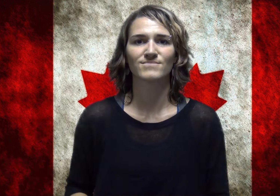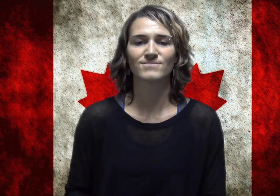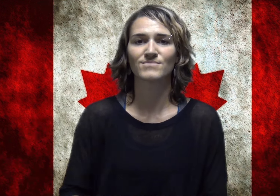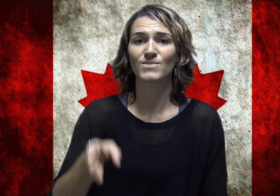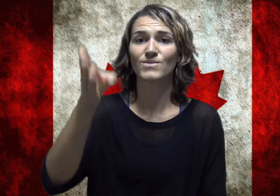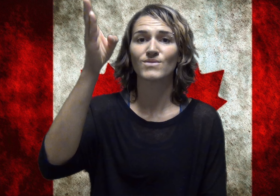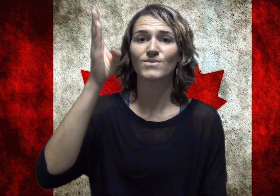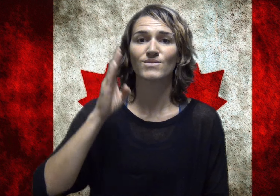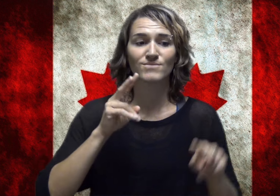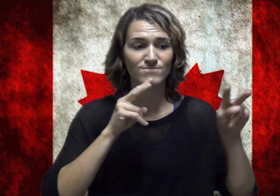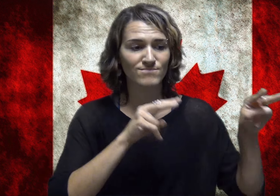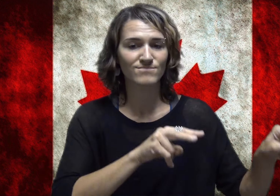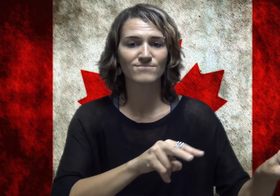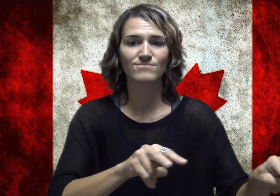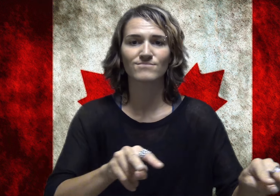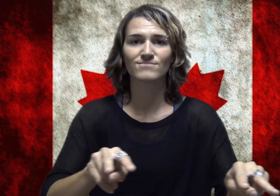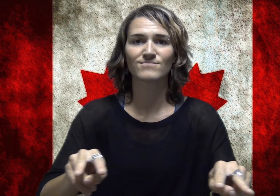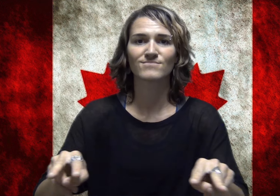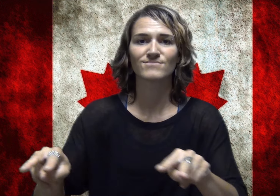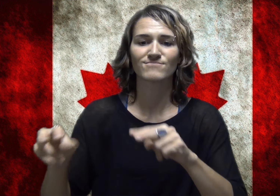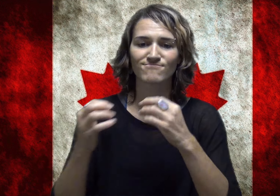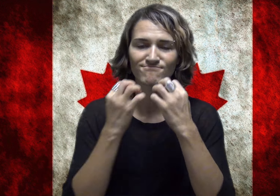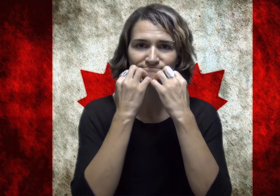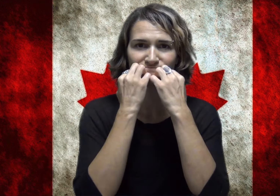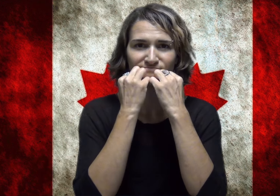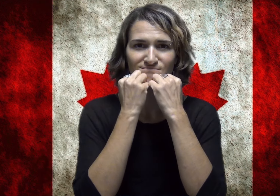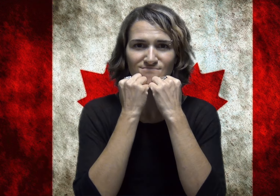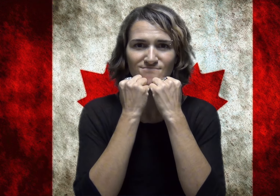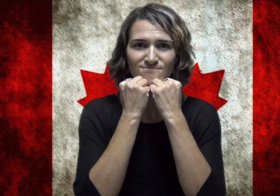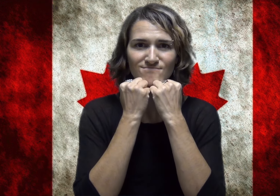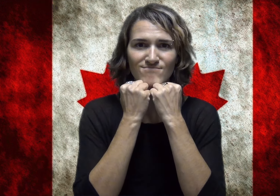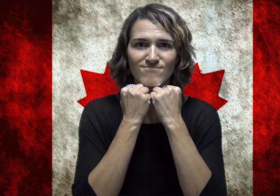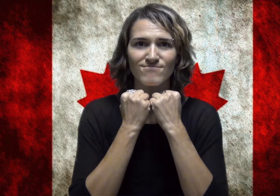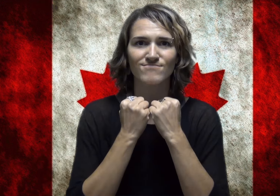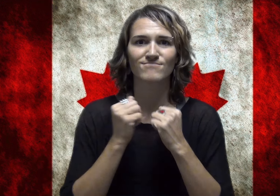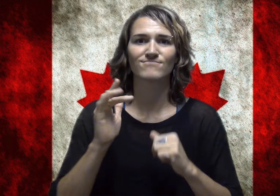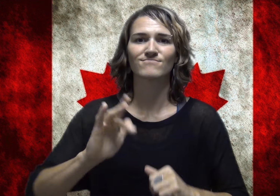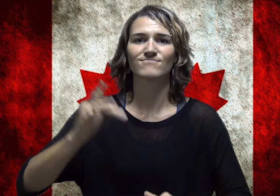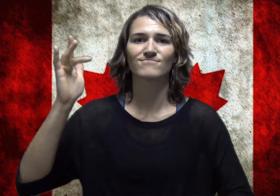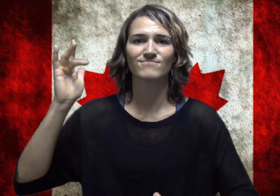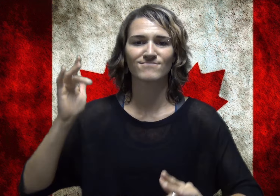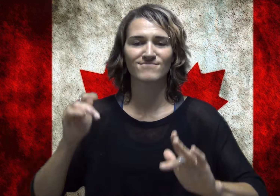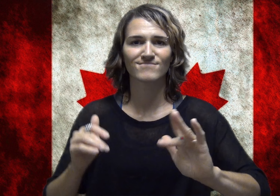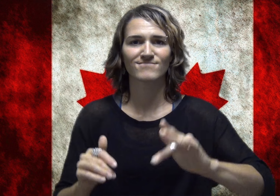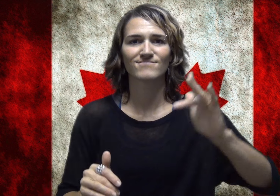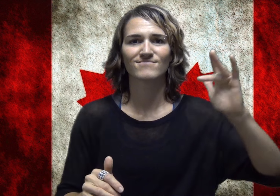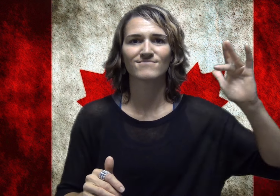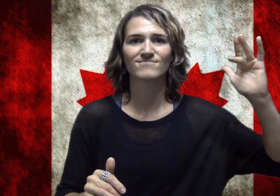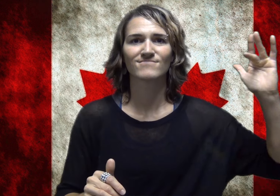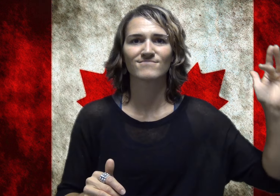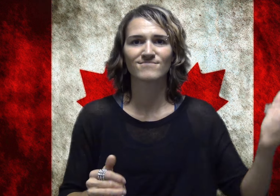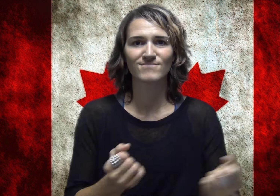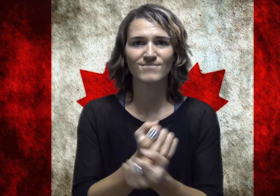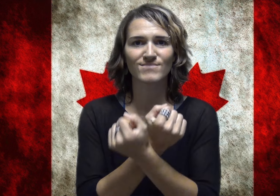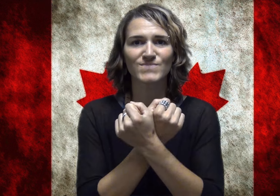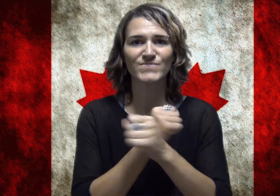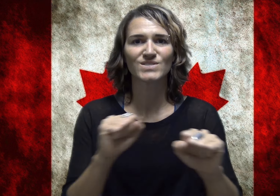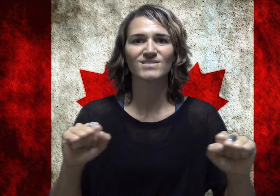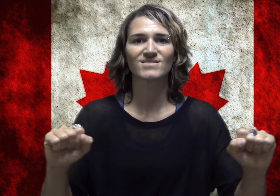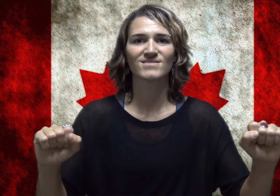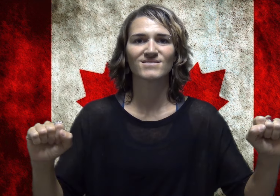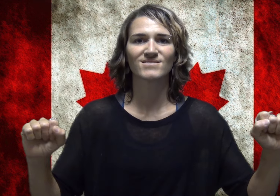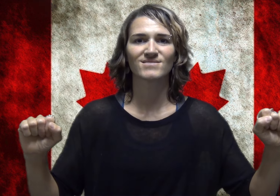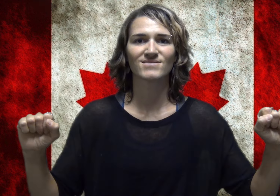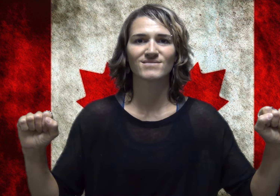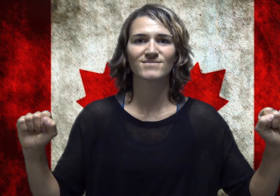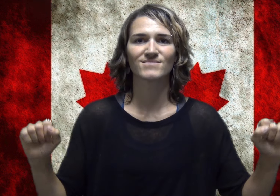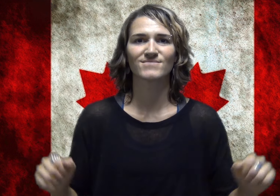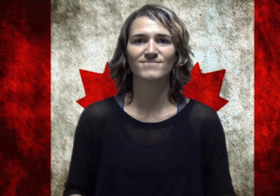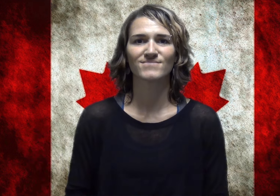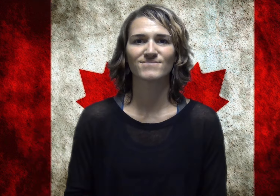God keep our land glorious and free!